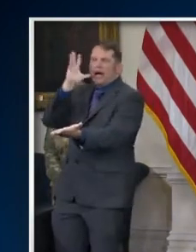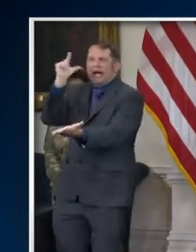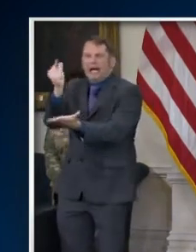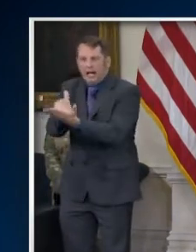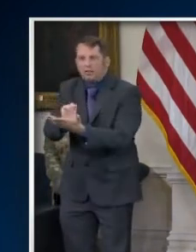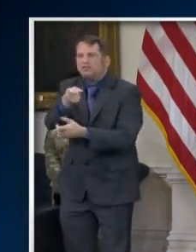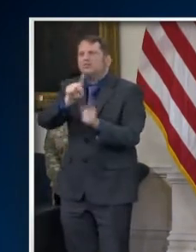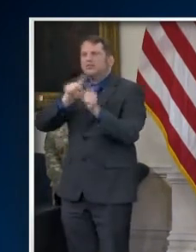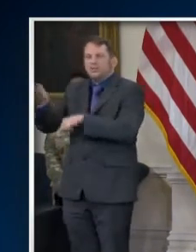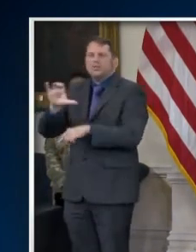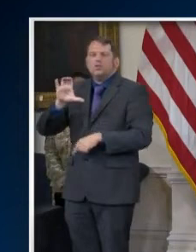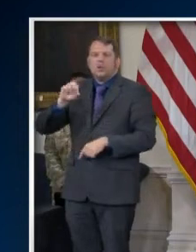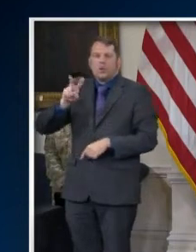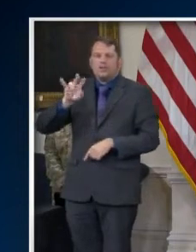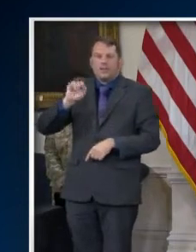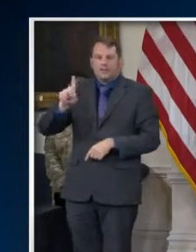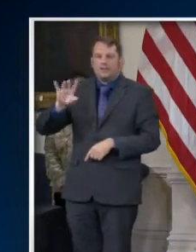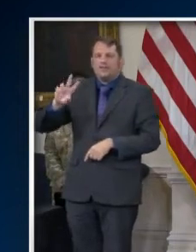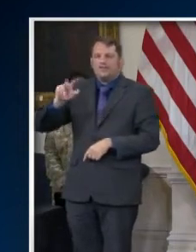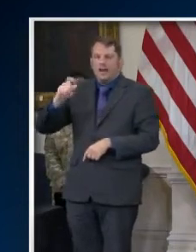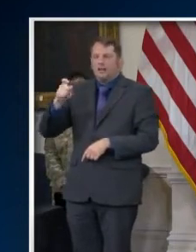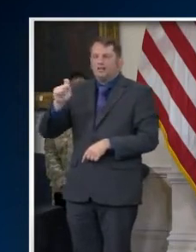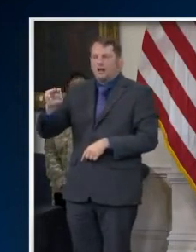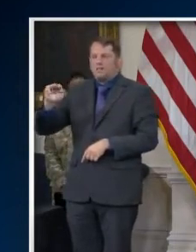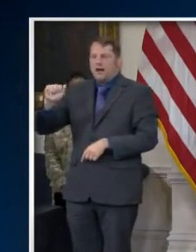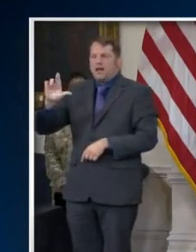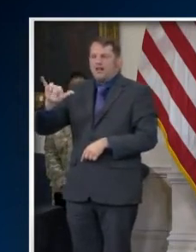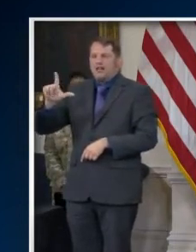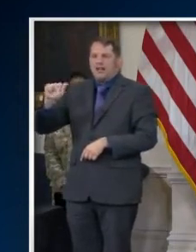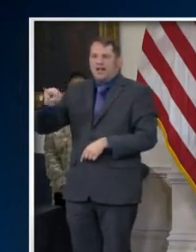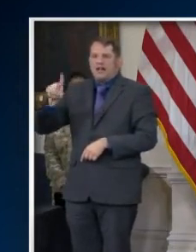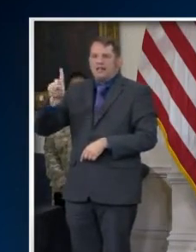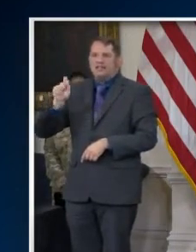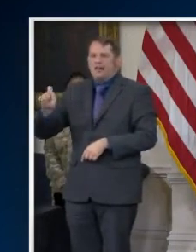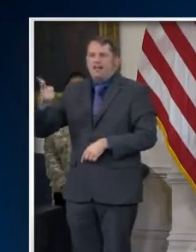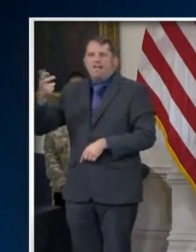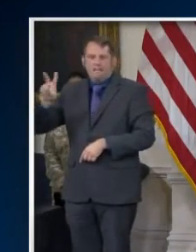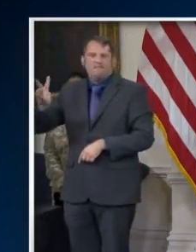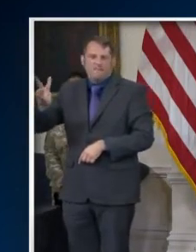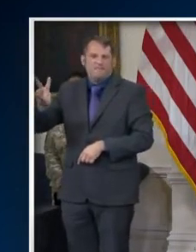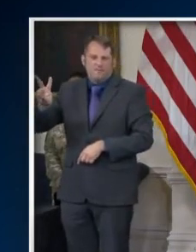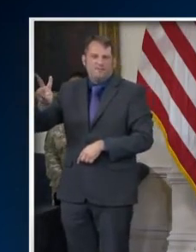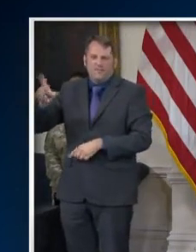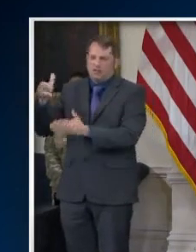SITES QUICKER AND EASIER IS TO PREREGISTER AND SECURE AN